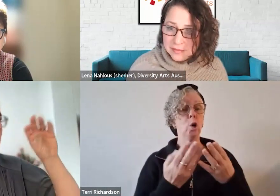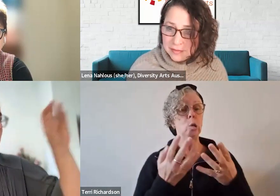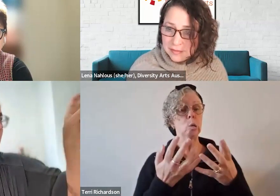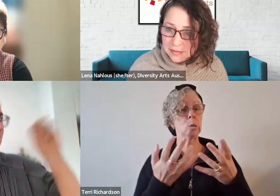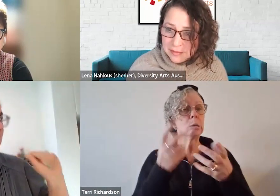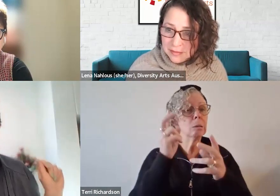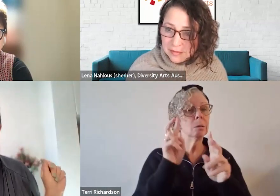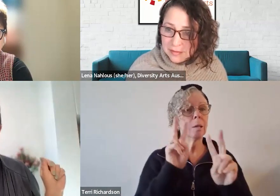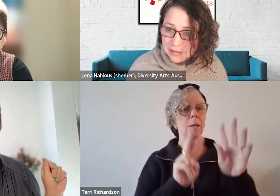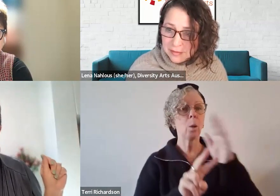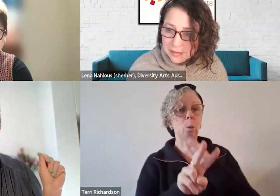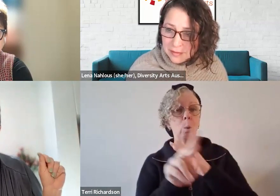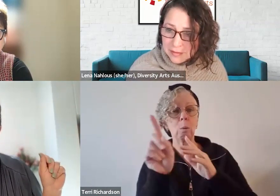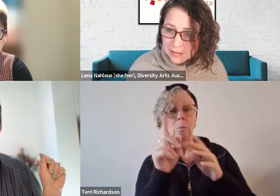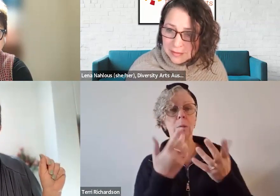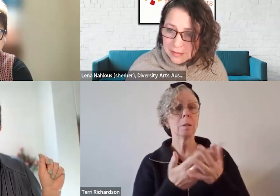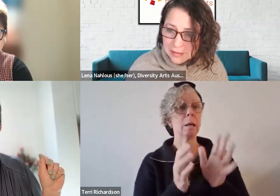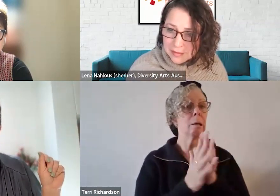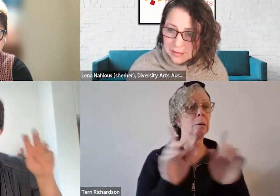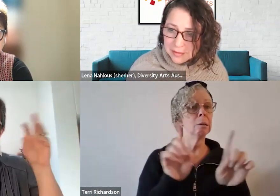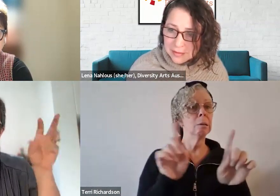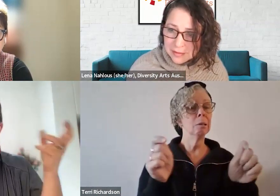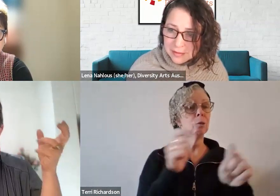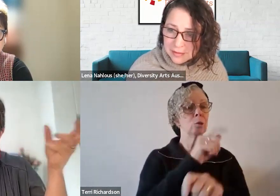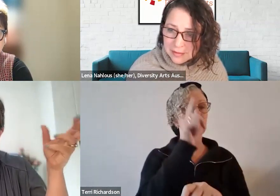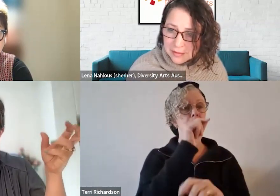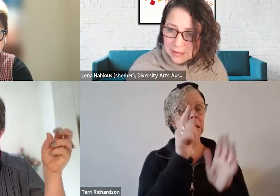So if the legislation says we need three people